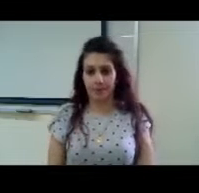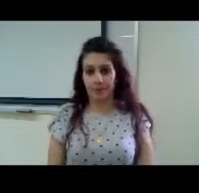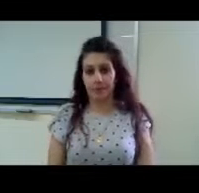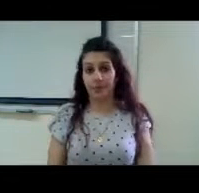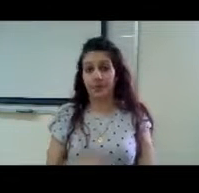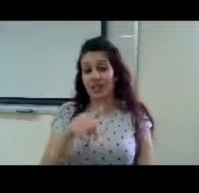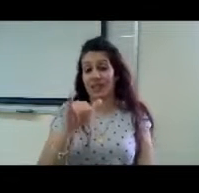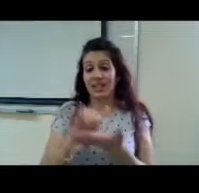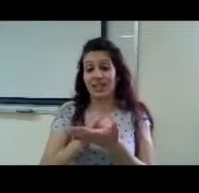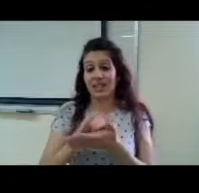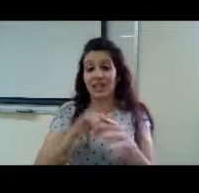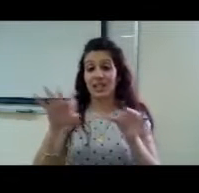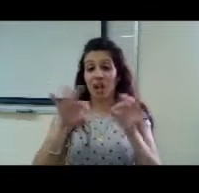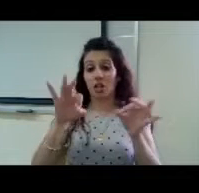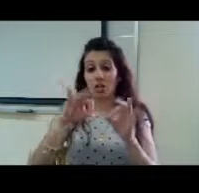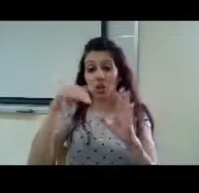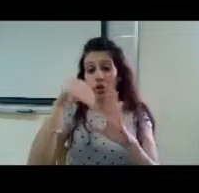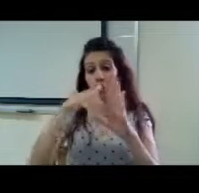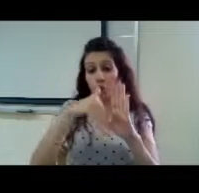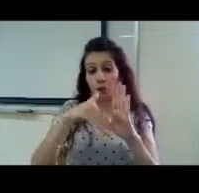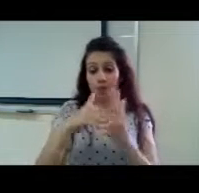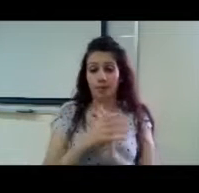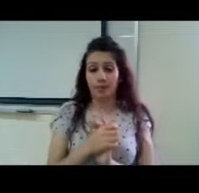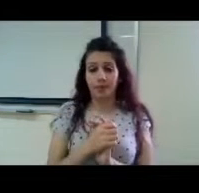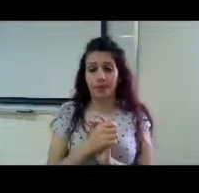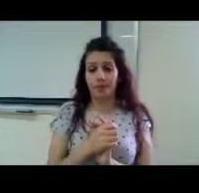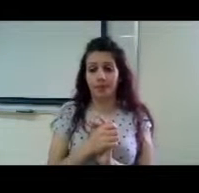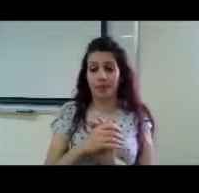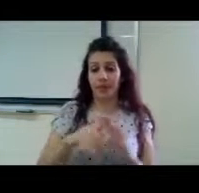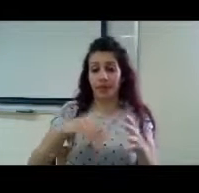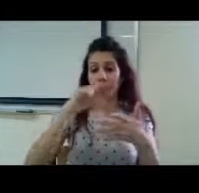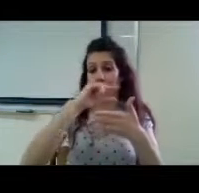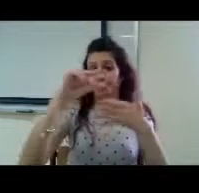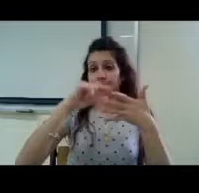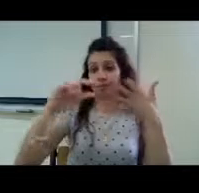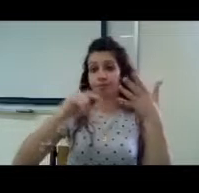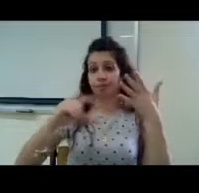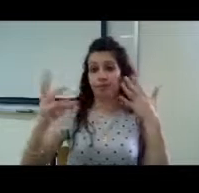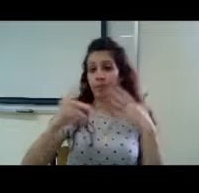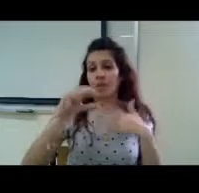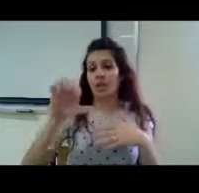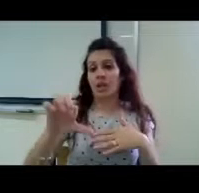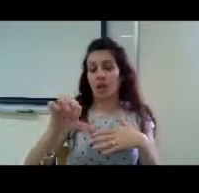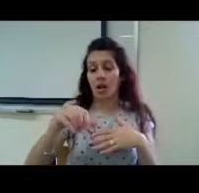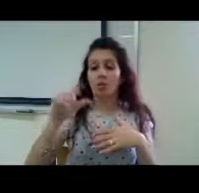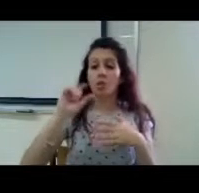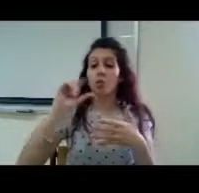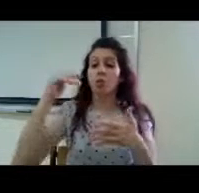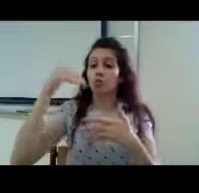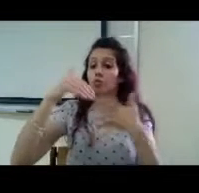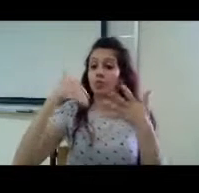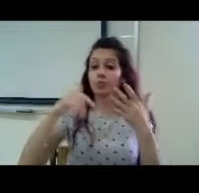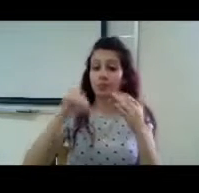I'm a Howard Ashman careful join the TIG Marathi her the techadon energy at